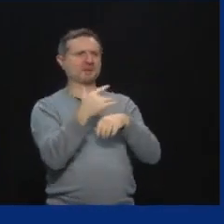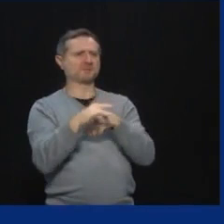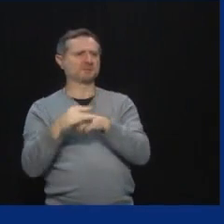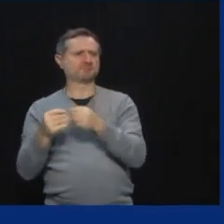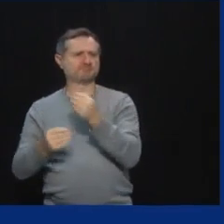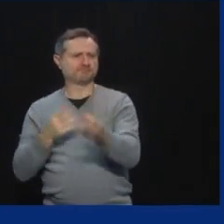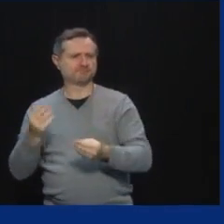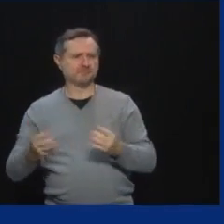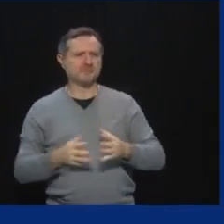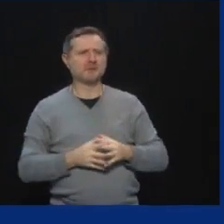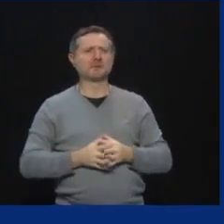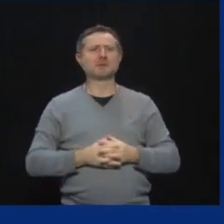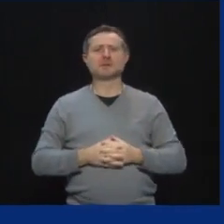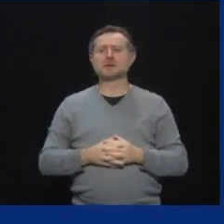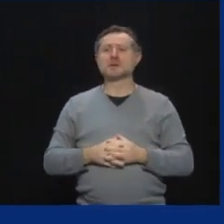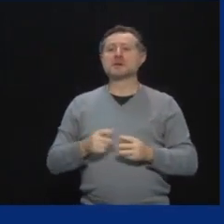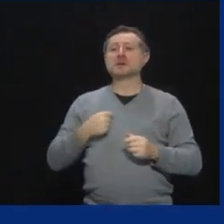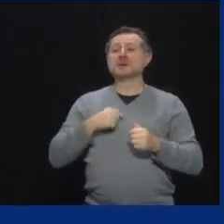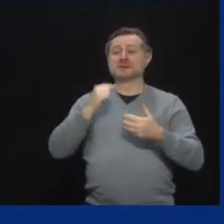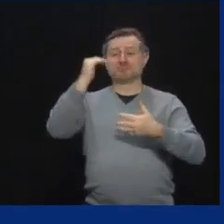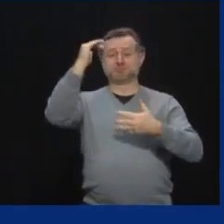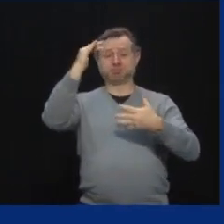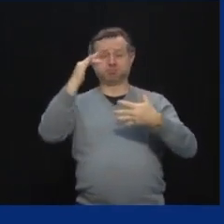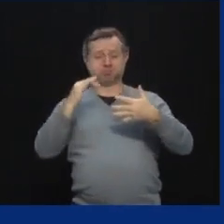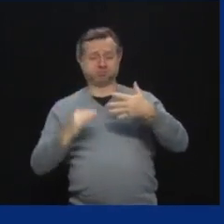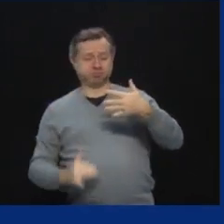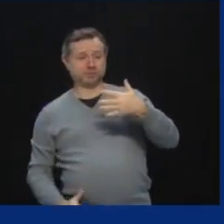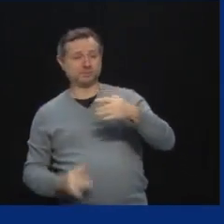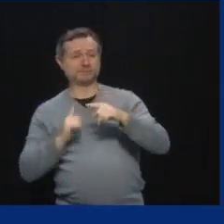in one of these occupations and the C. D. C. Is helping us clarify who these